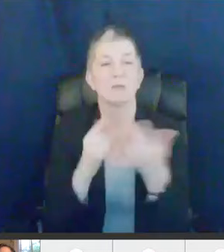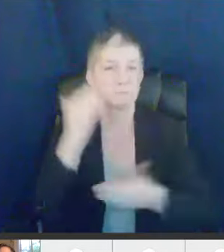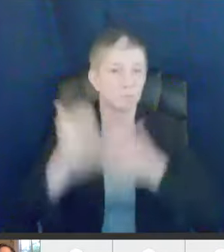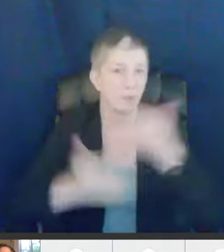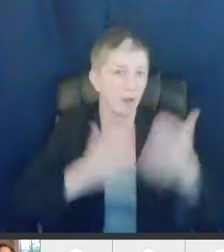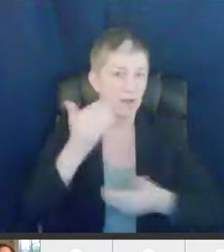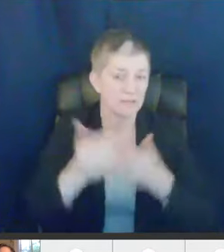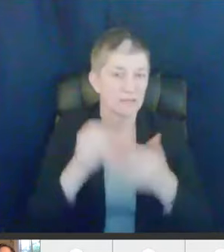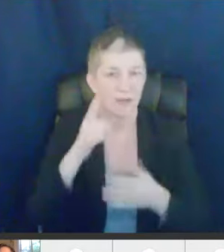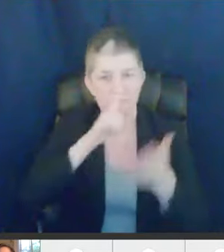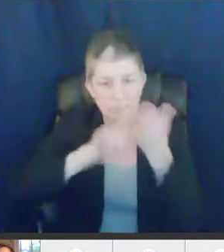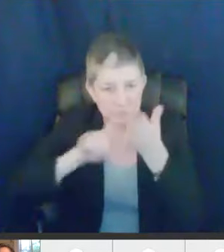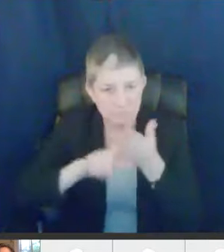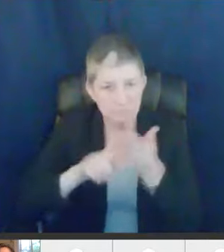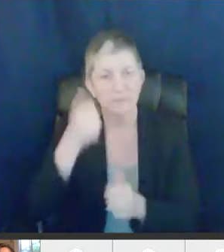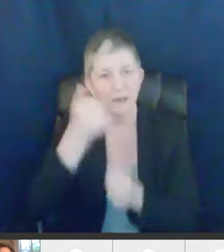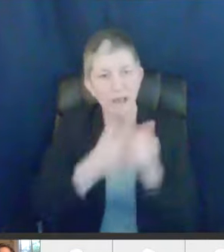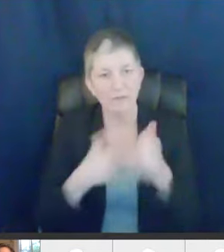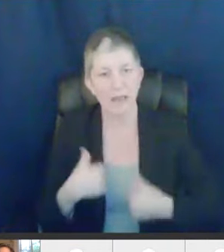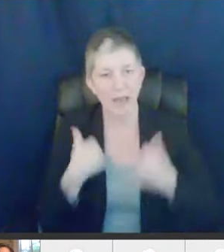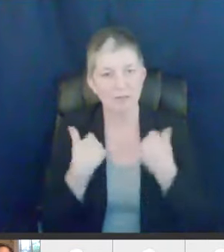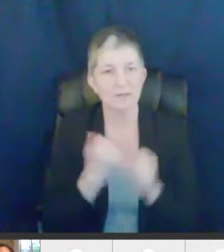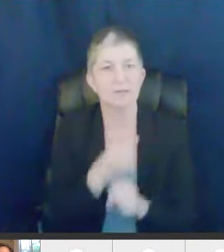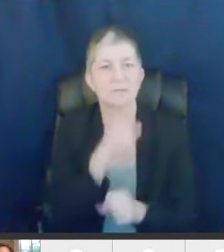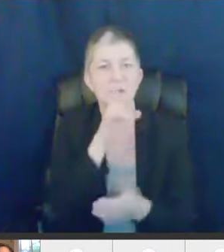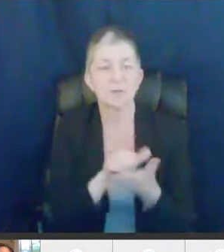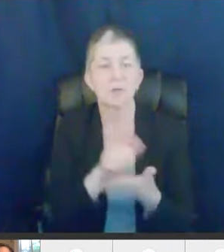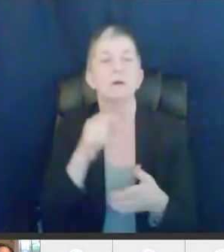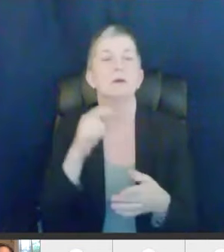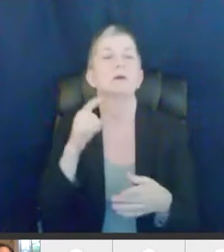checking every address to make sure it is actually a Montgomery County address